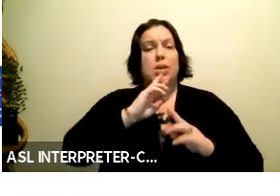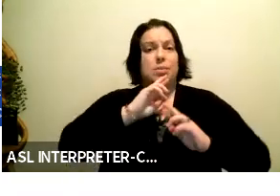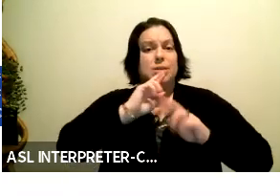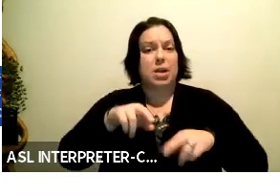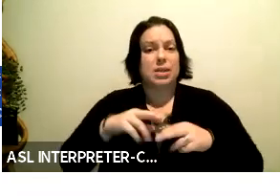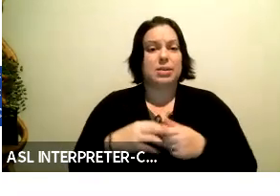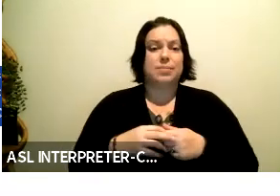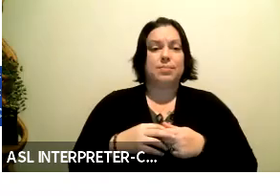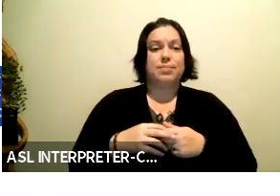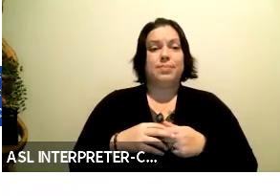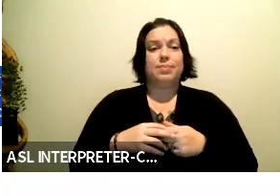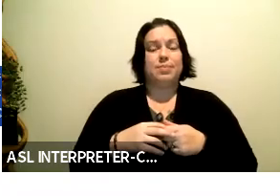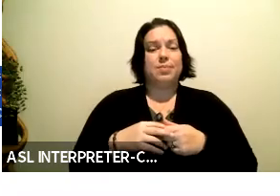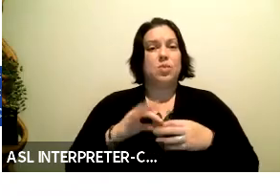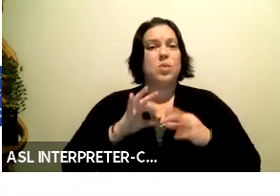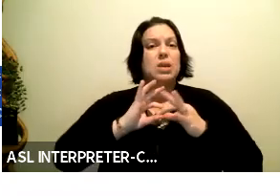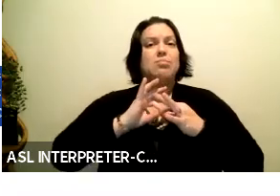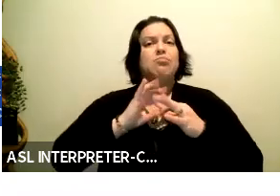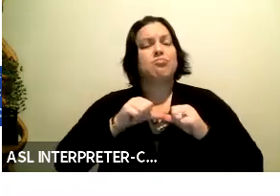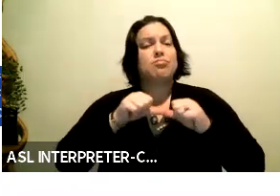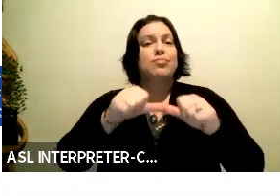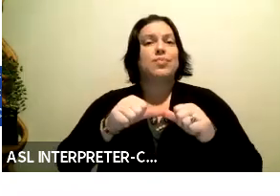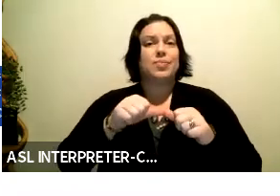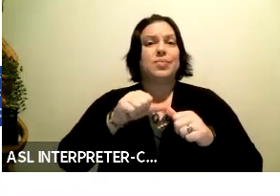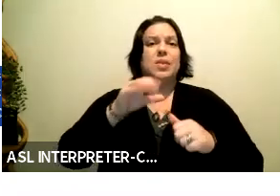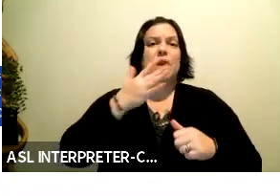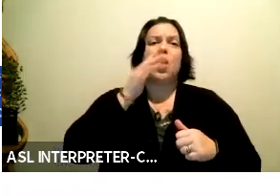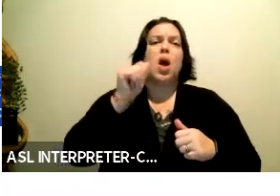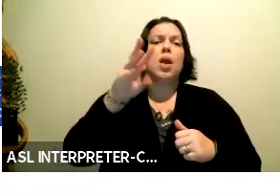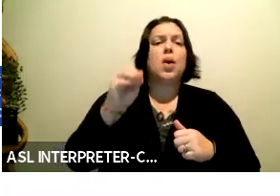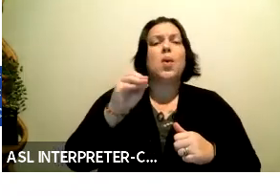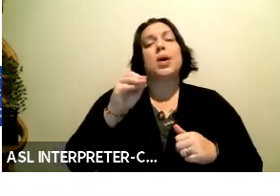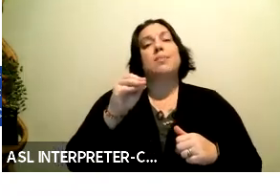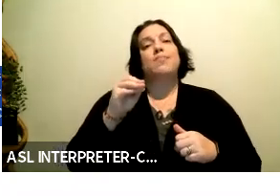leadership to the development of Colorado's Access and Functional Needs Program offering training and